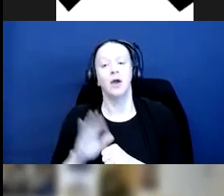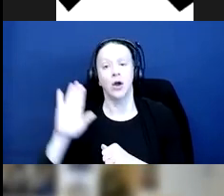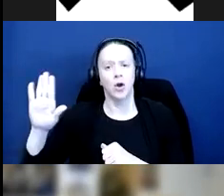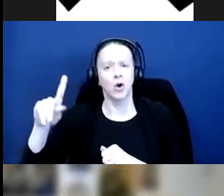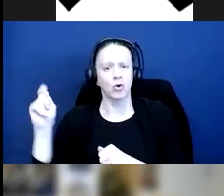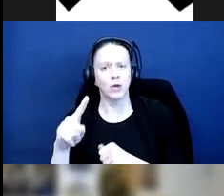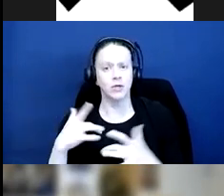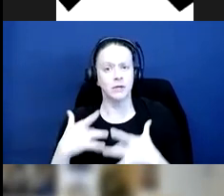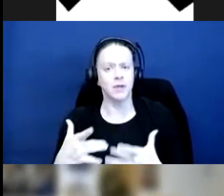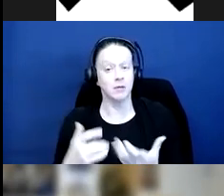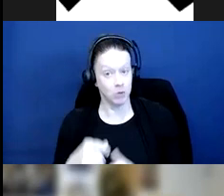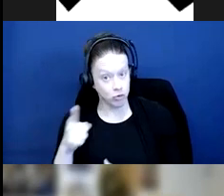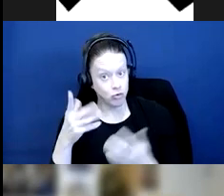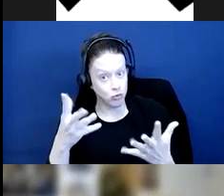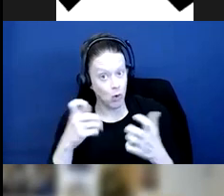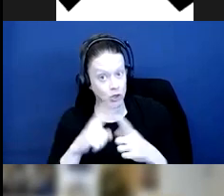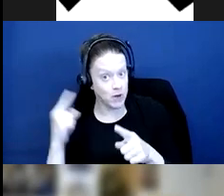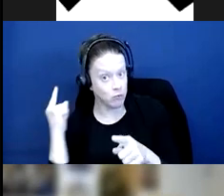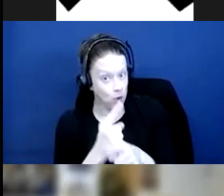do you want to be right or do you want to win.